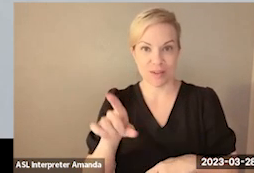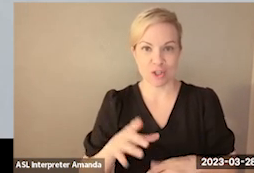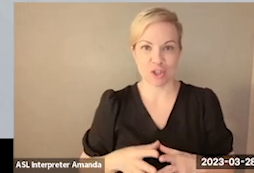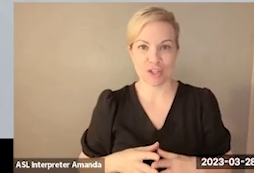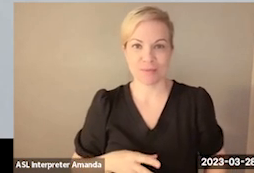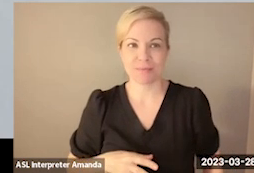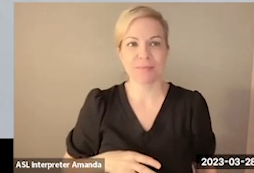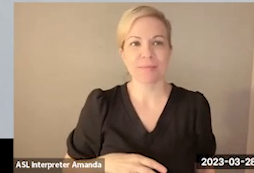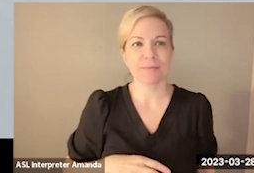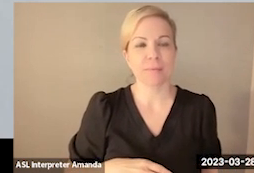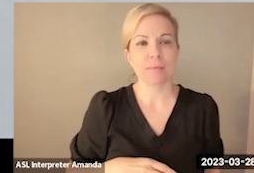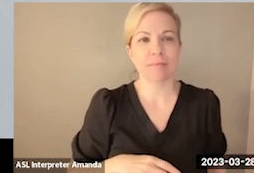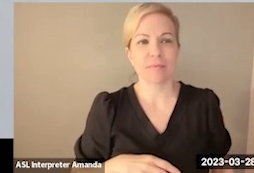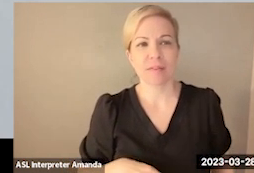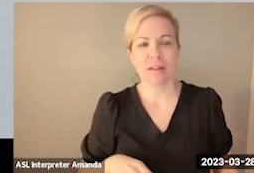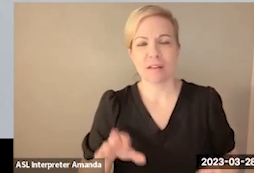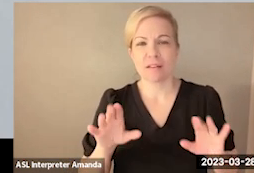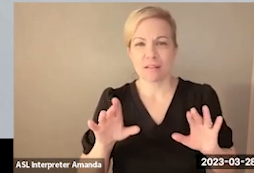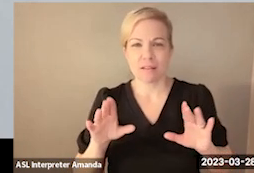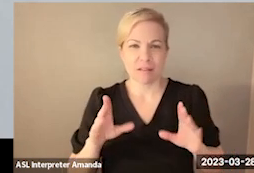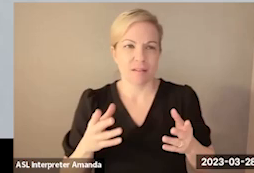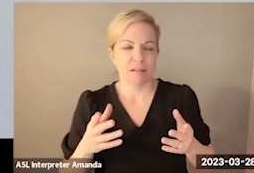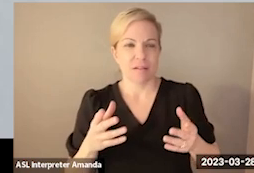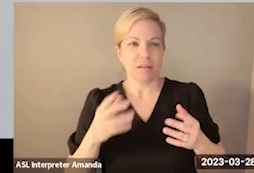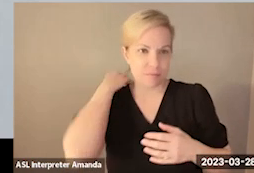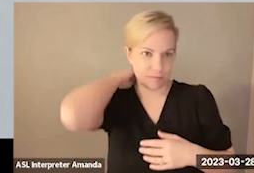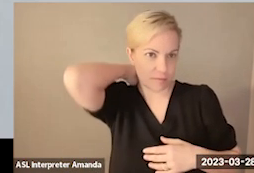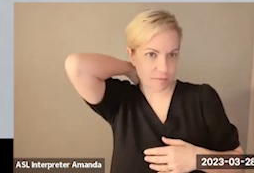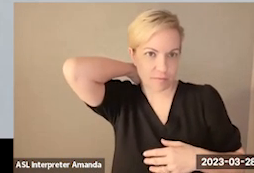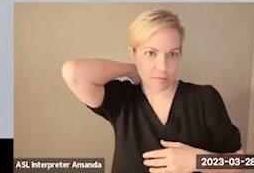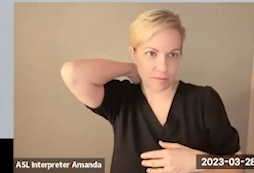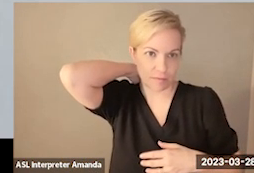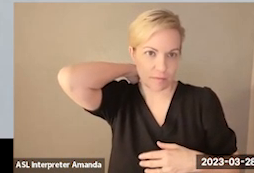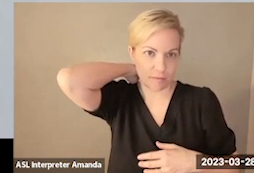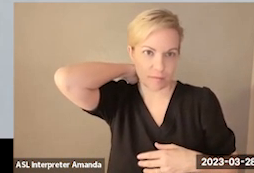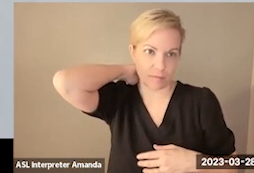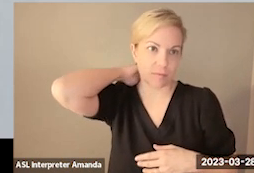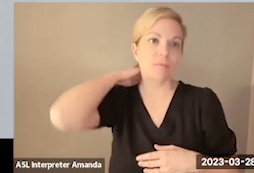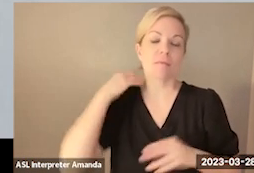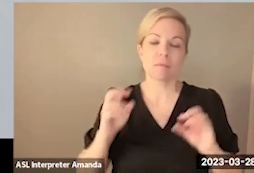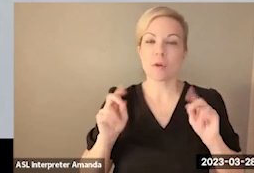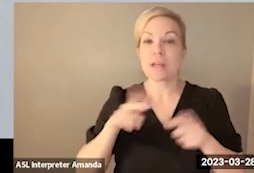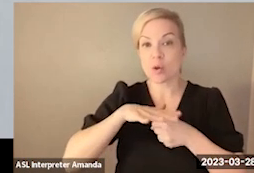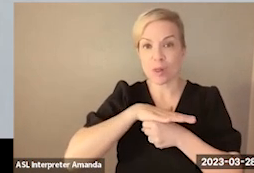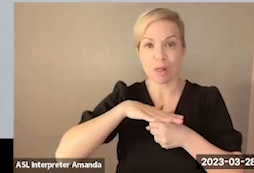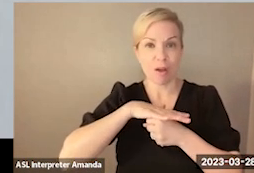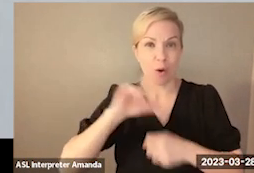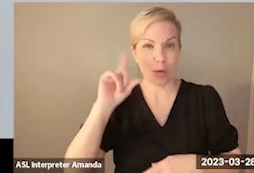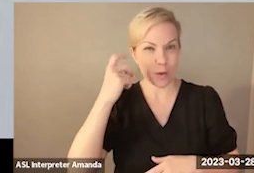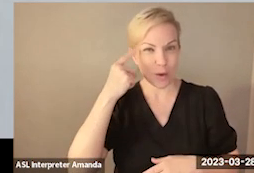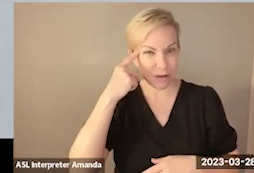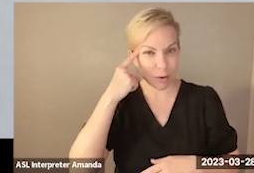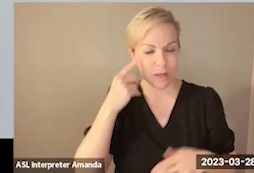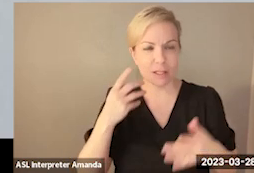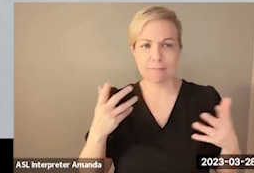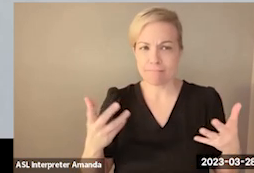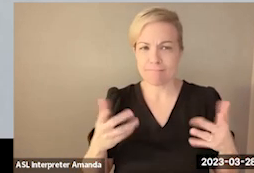Kimberly: Can you speak to the importance of engaging with your local government, and how that can connect to science.